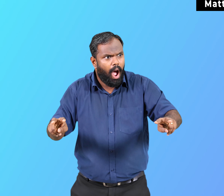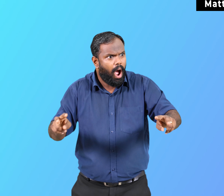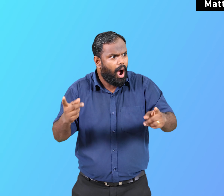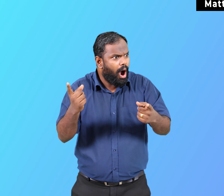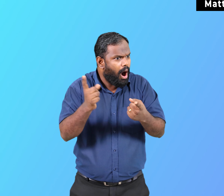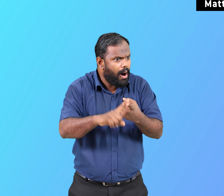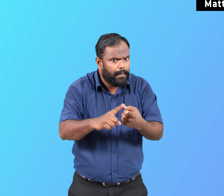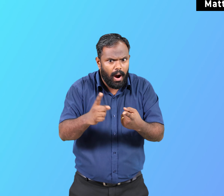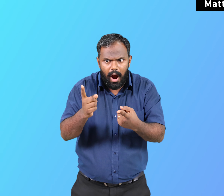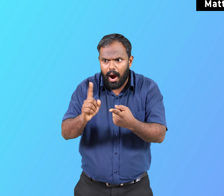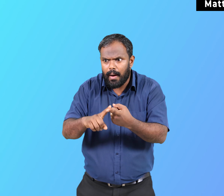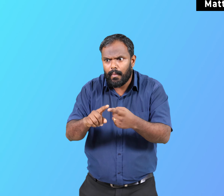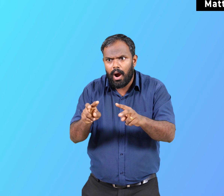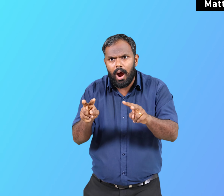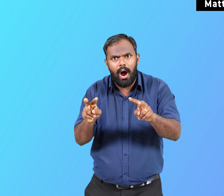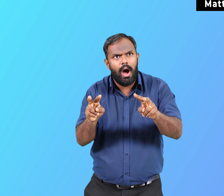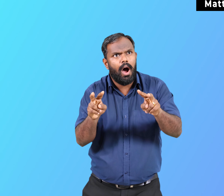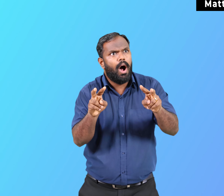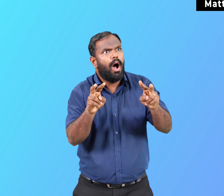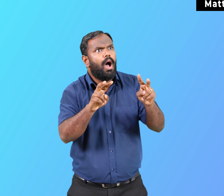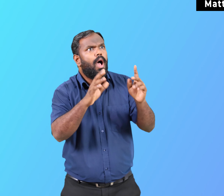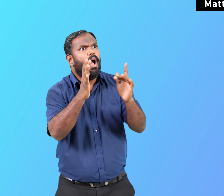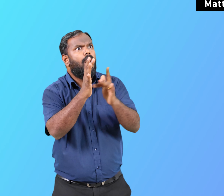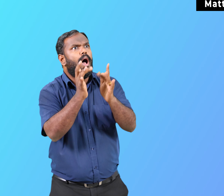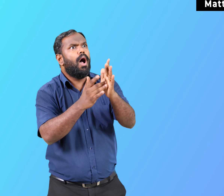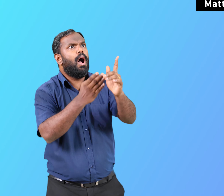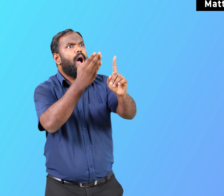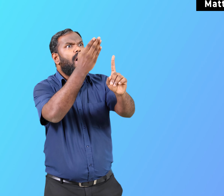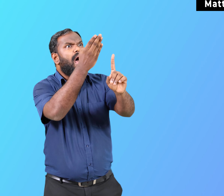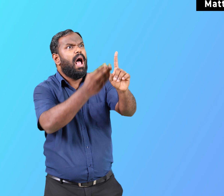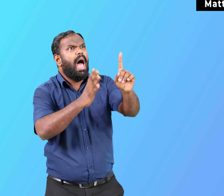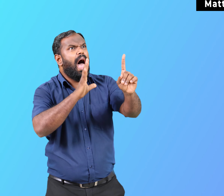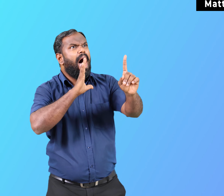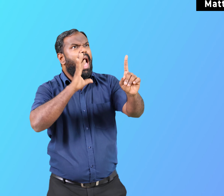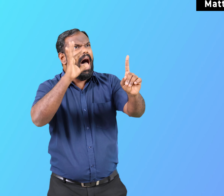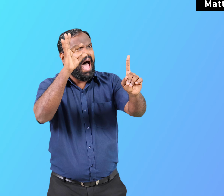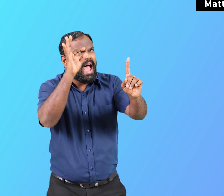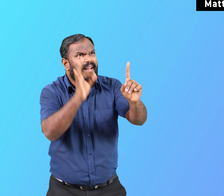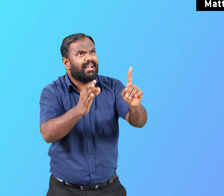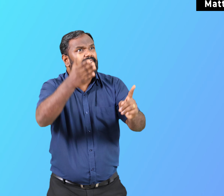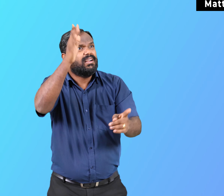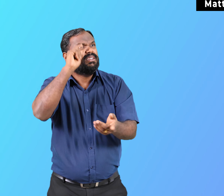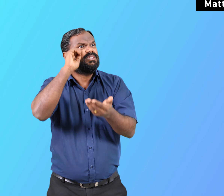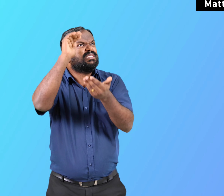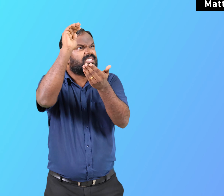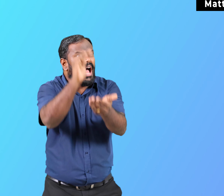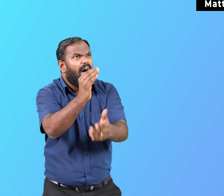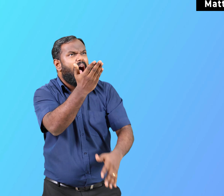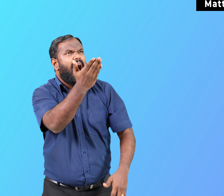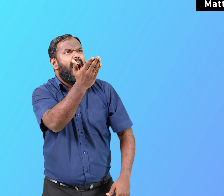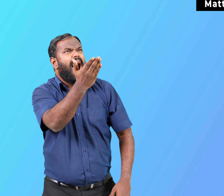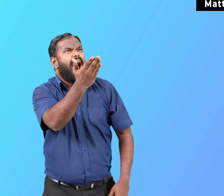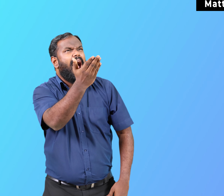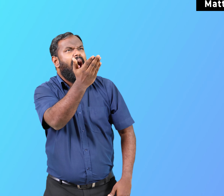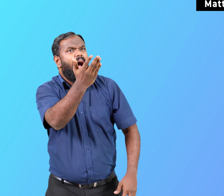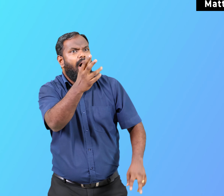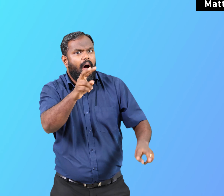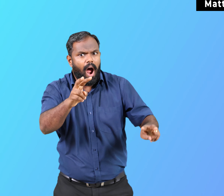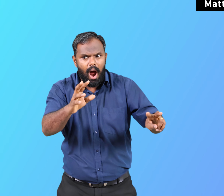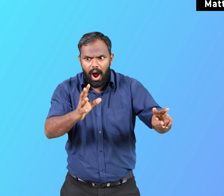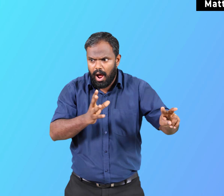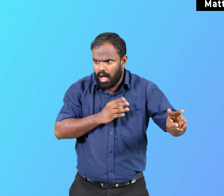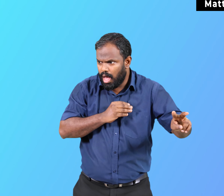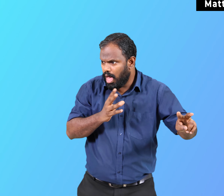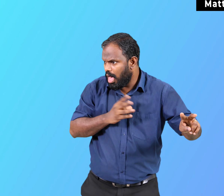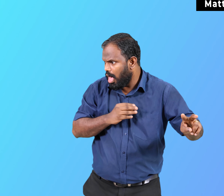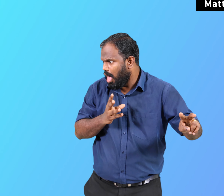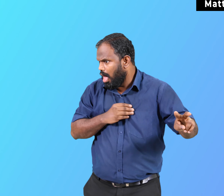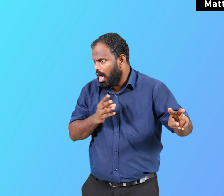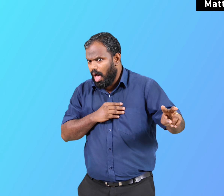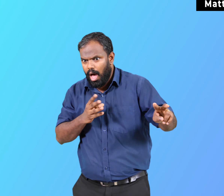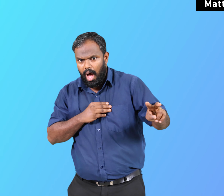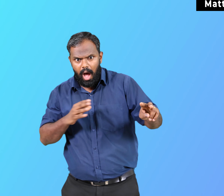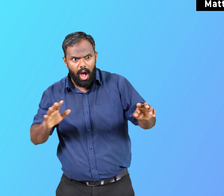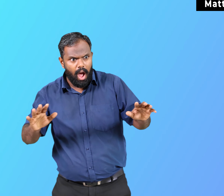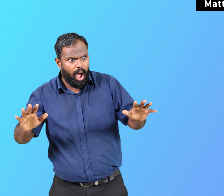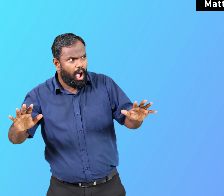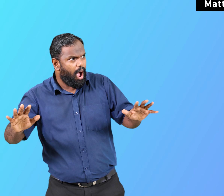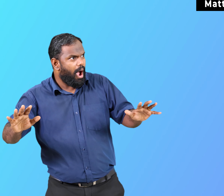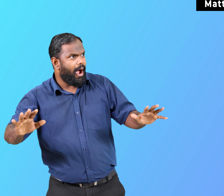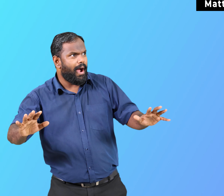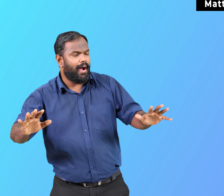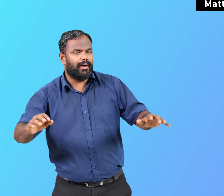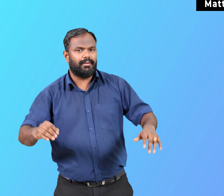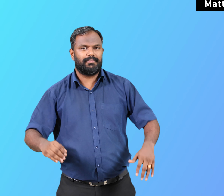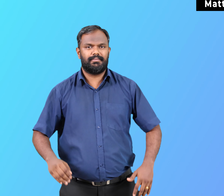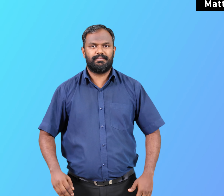they saw happening. They said, “So he really was the Son of God!”